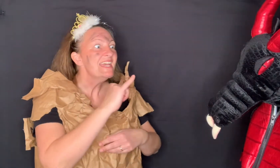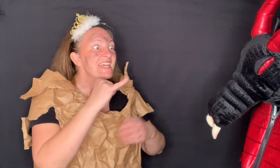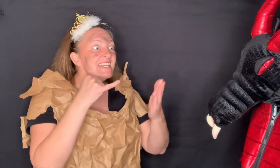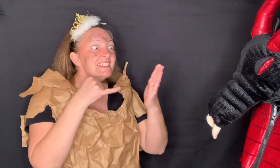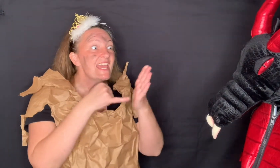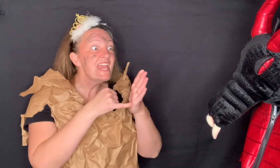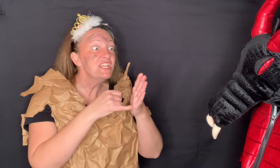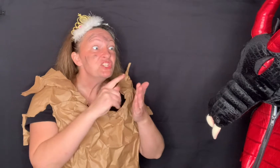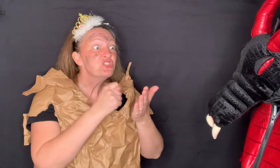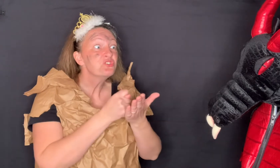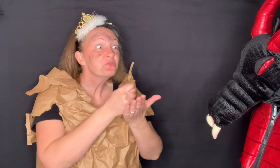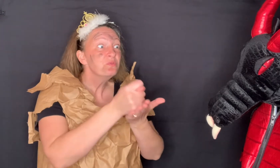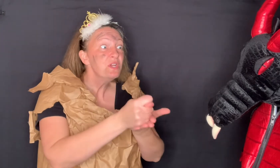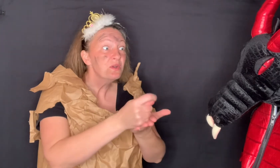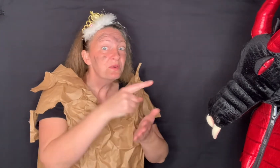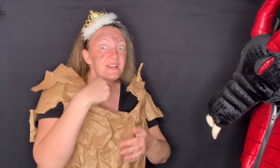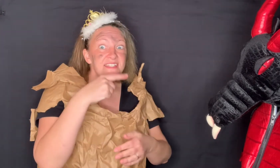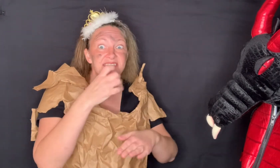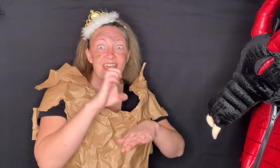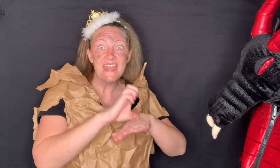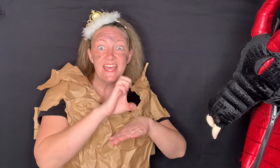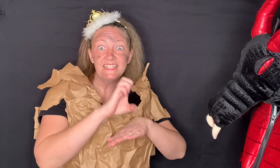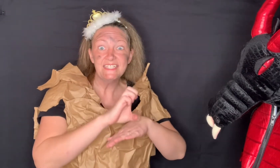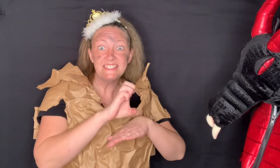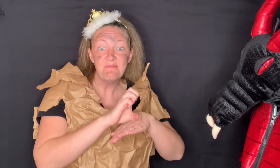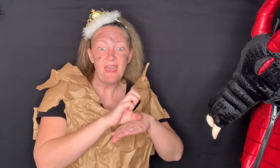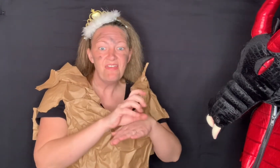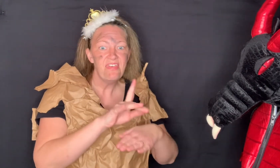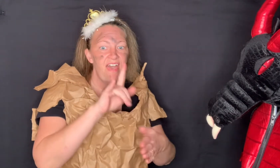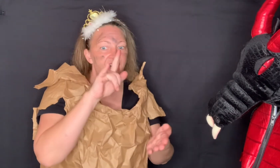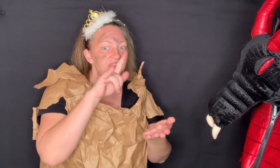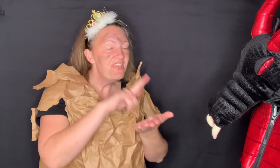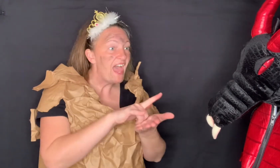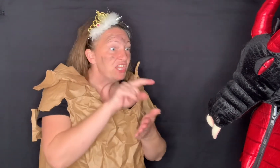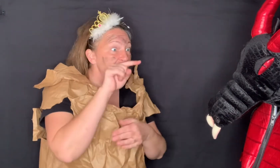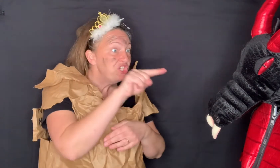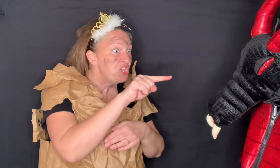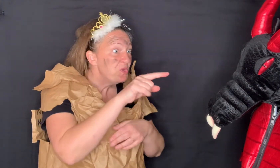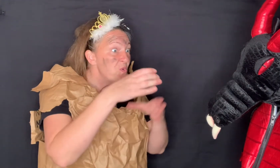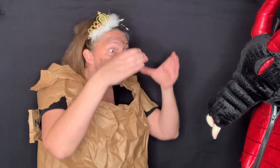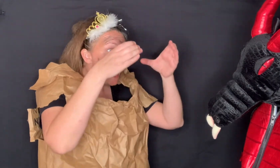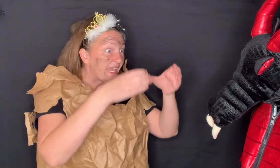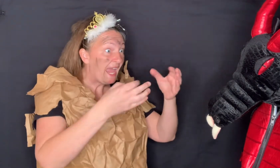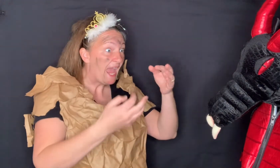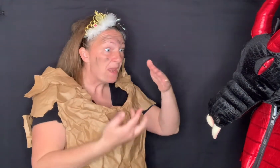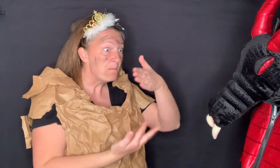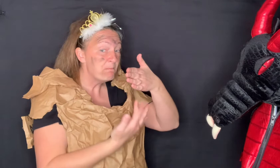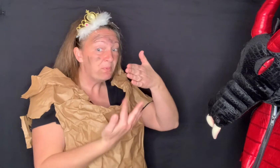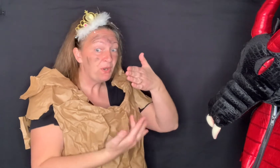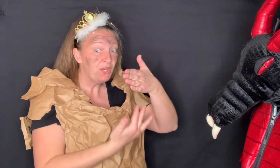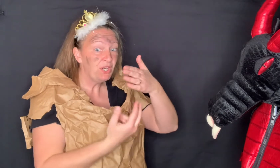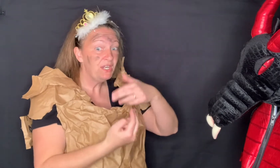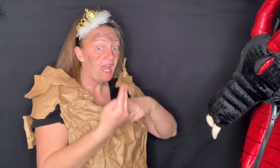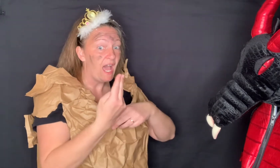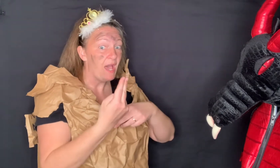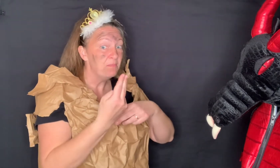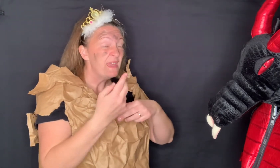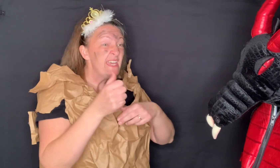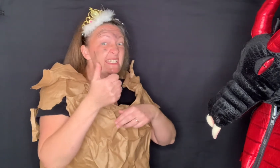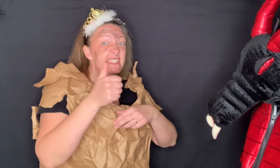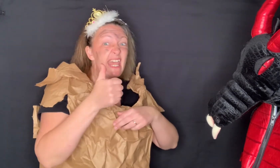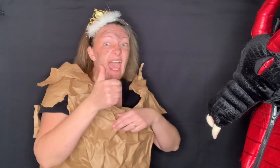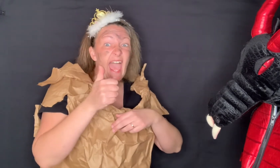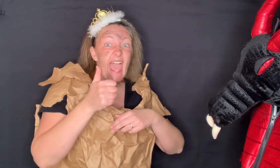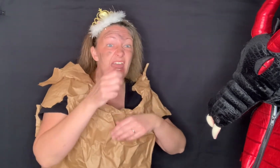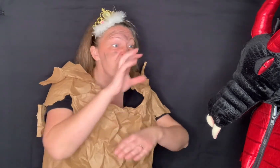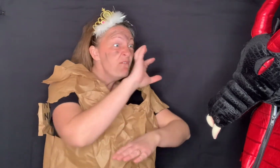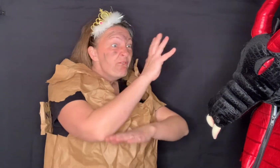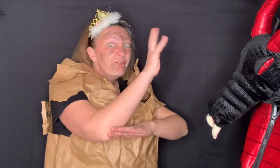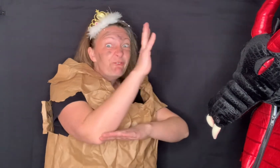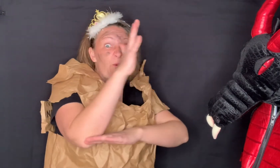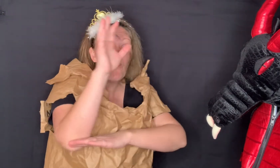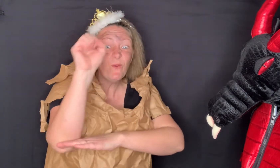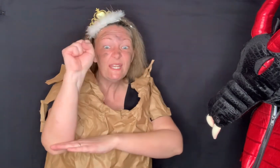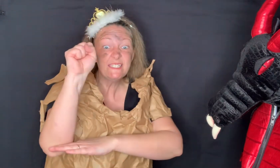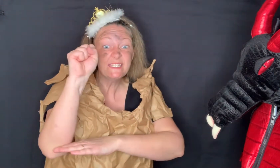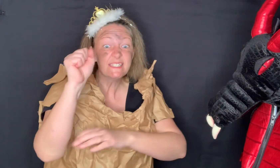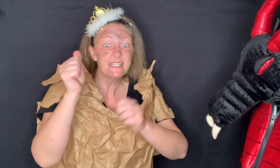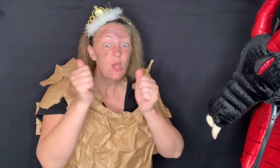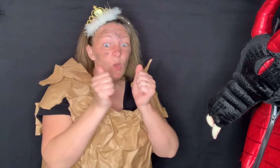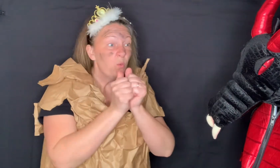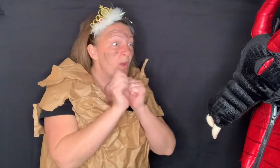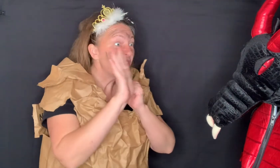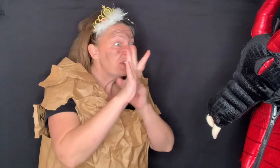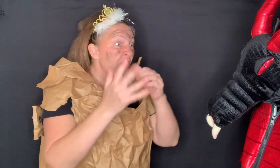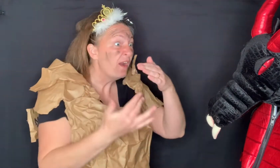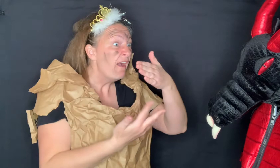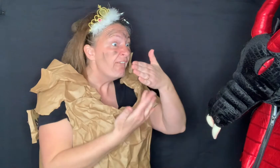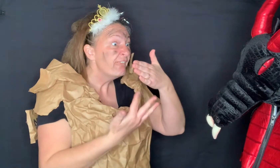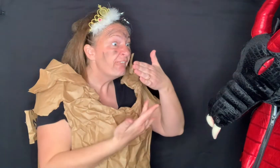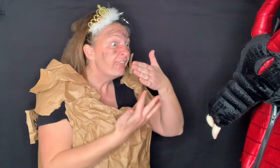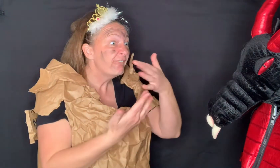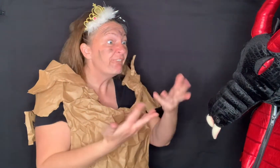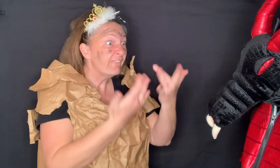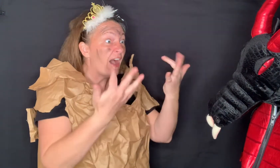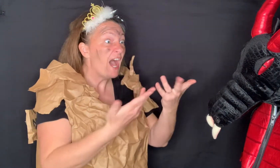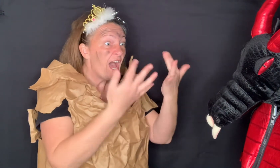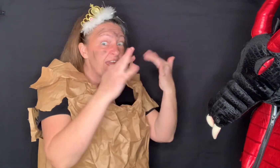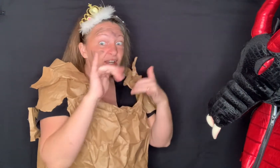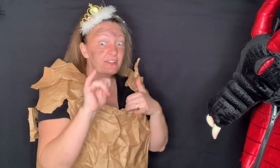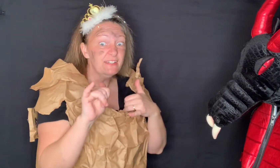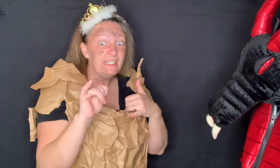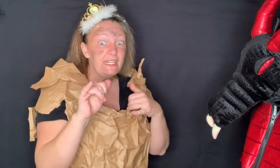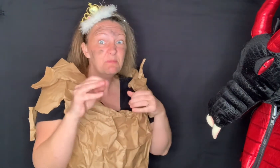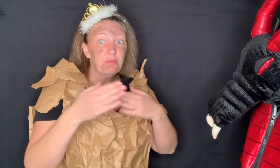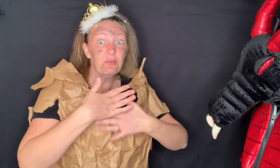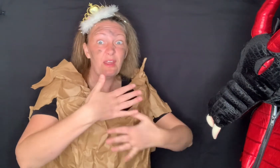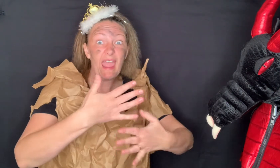"is it true," Said Elizabeth, "that you can burn up ten forests with your fiery breath?"